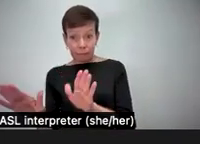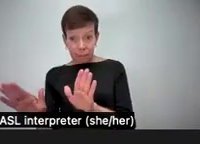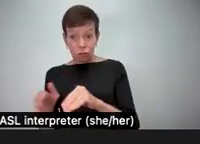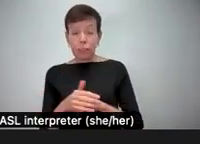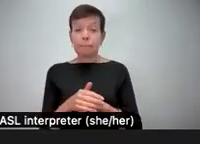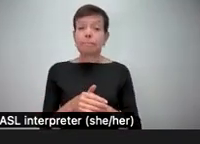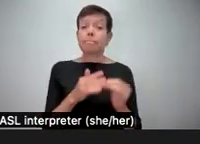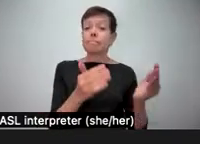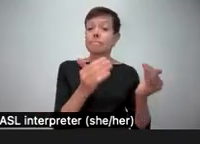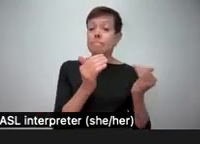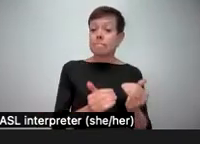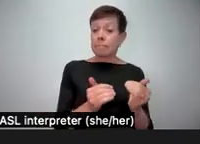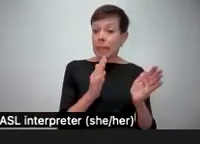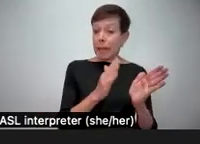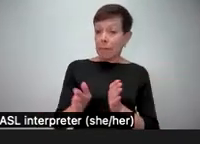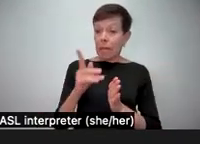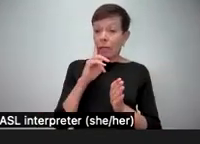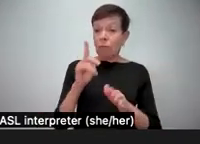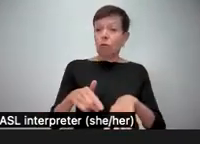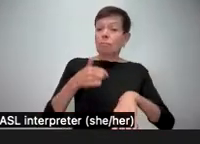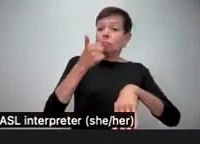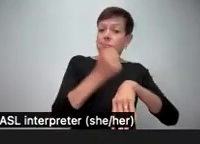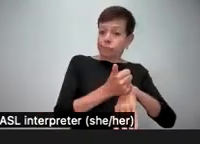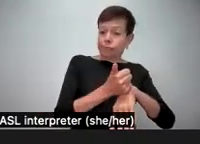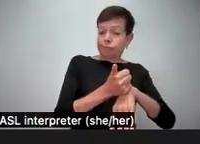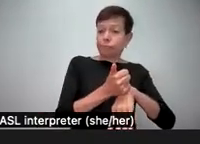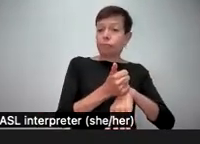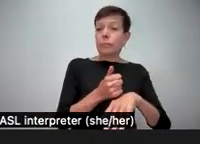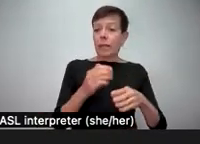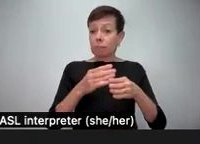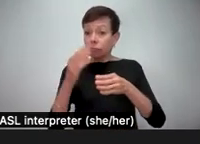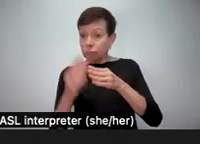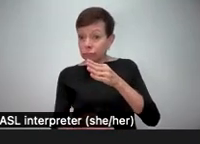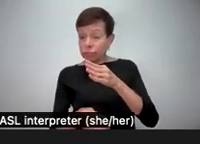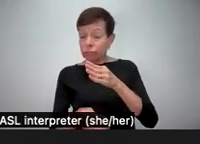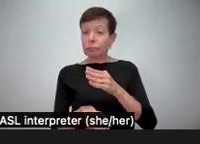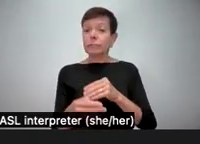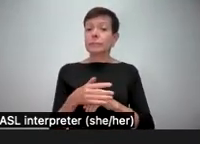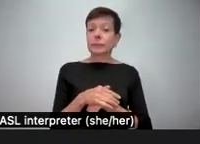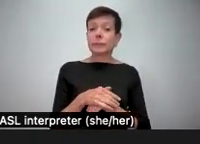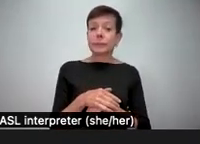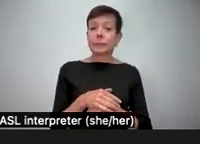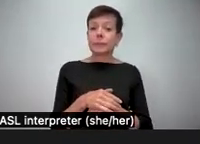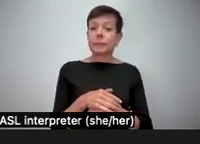installation and completion stages, and we want to know how you plan to install it and who is going